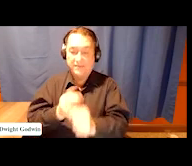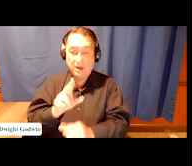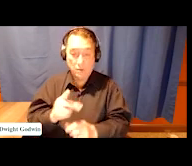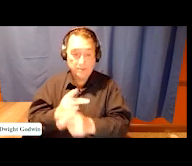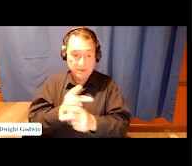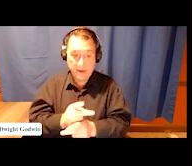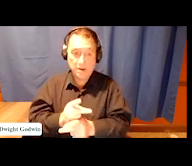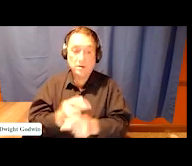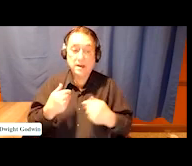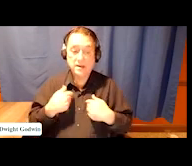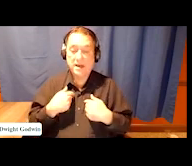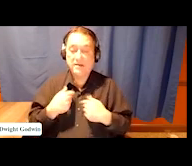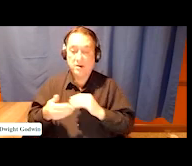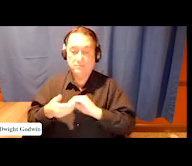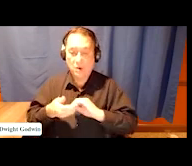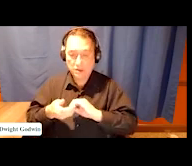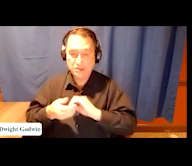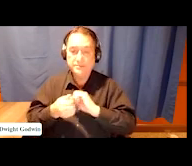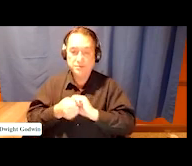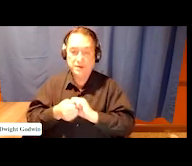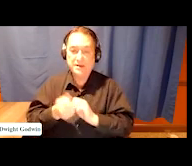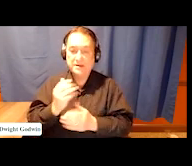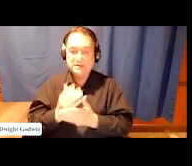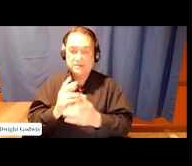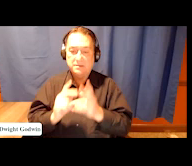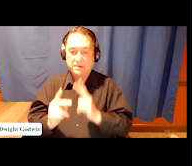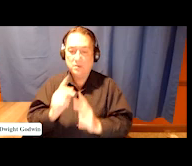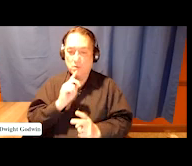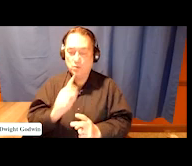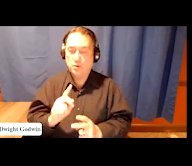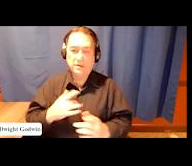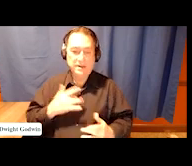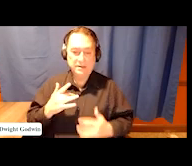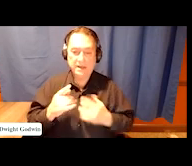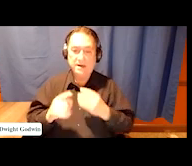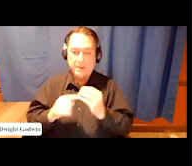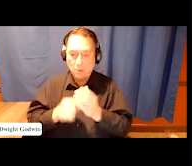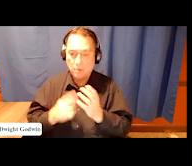with some of our other service providers that were very key to what we wanted to establish. And so we created a link between them